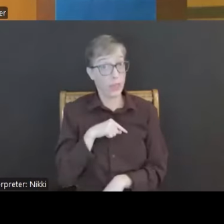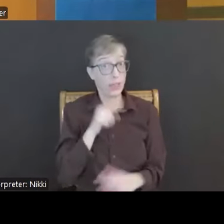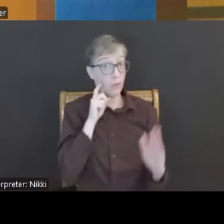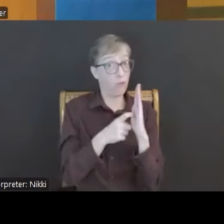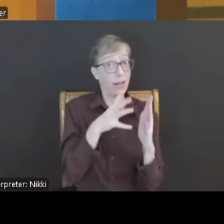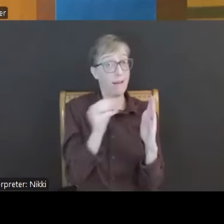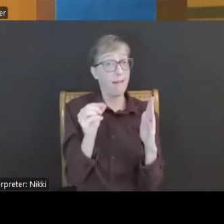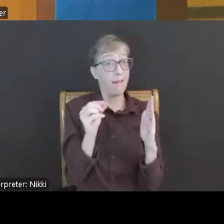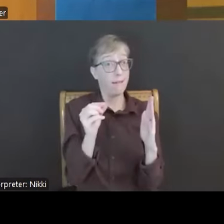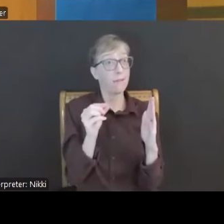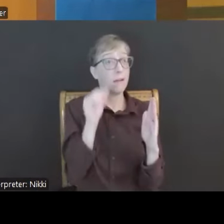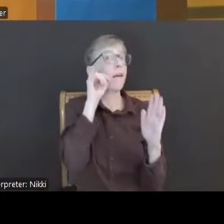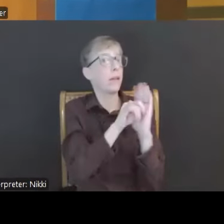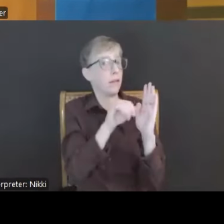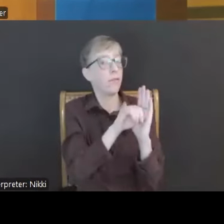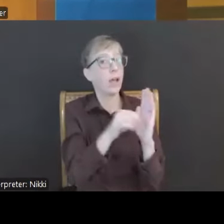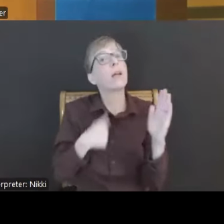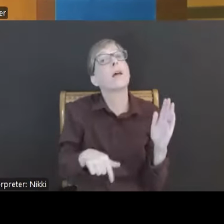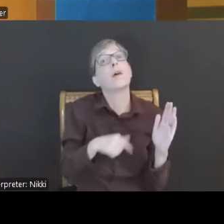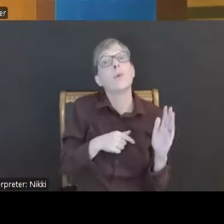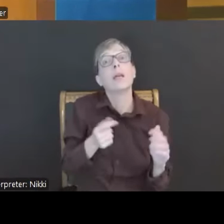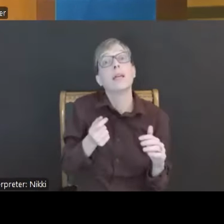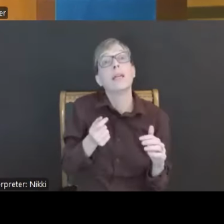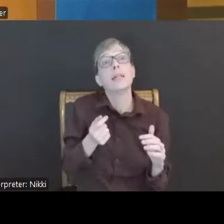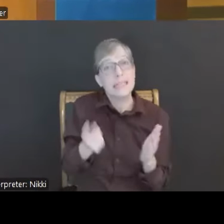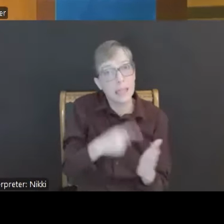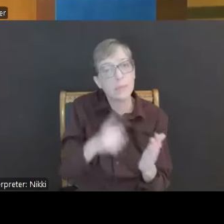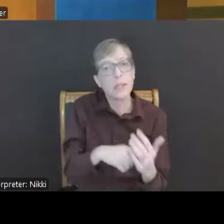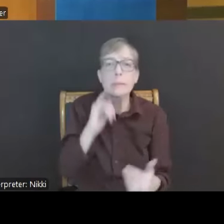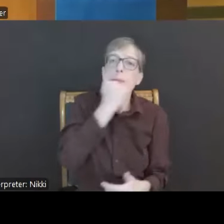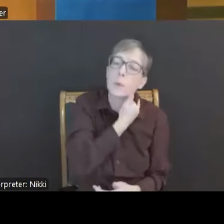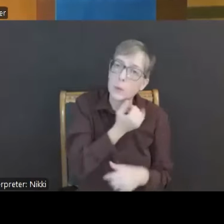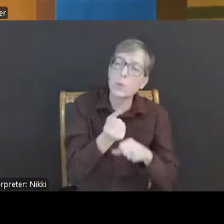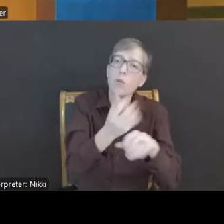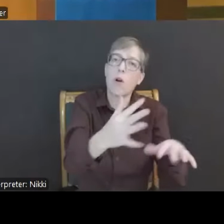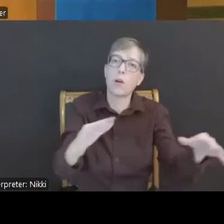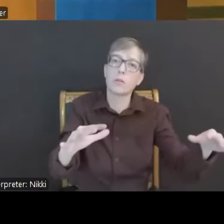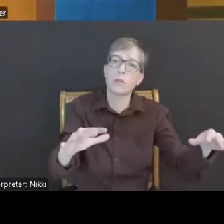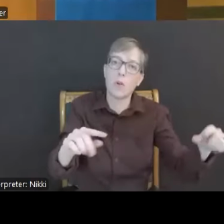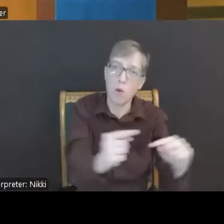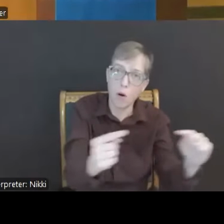may sometimes cause harm and when harm is caused how do we then bring the family back so that we